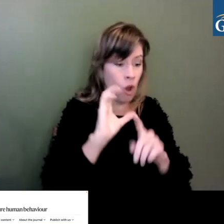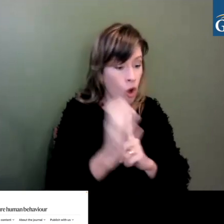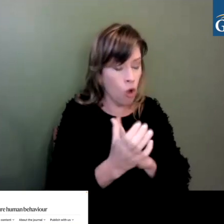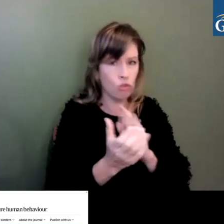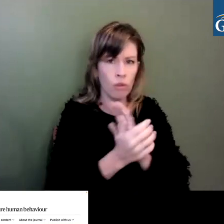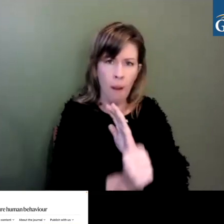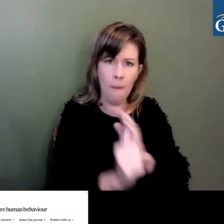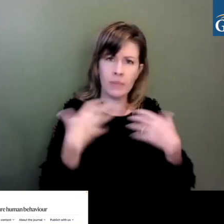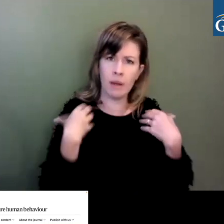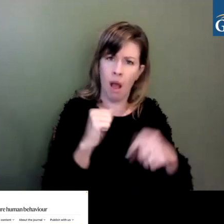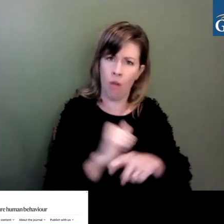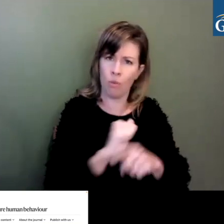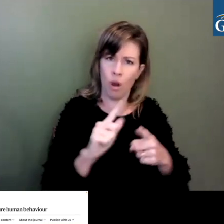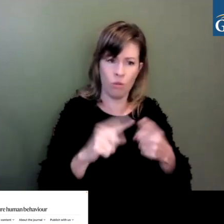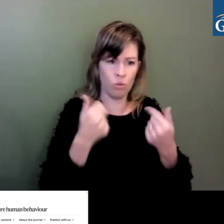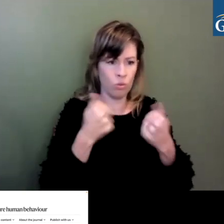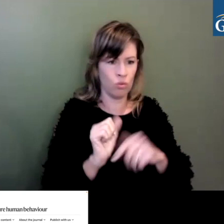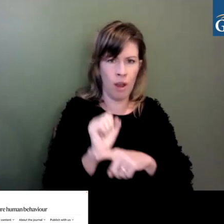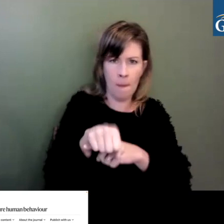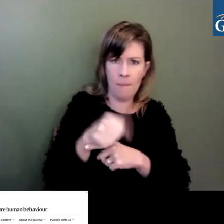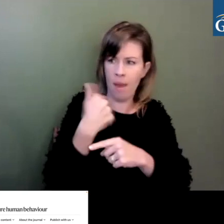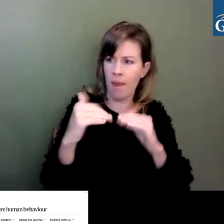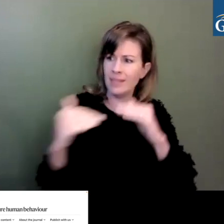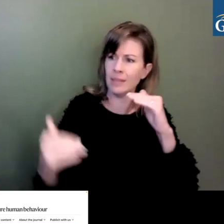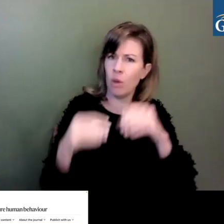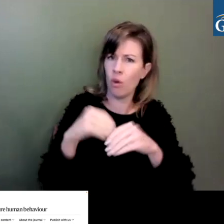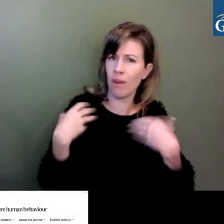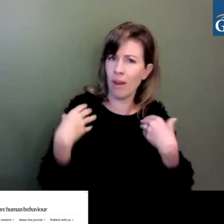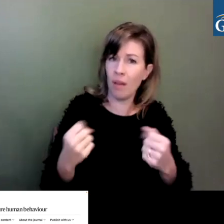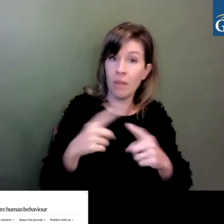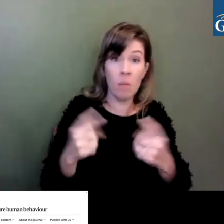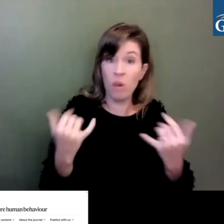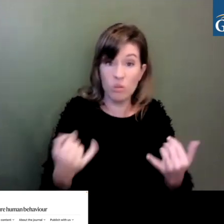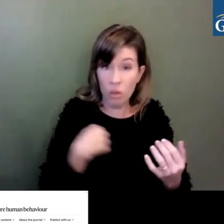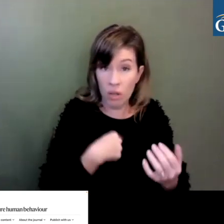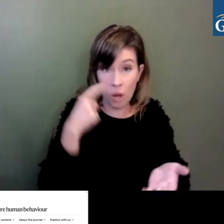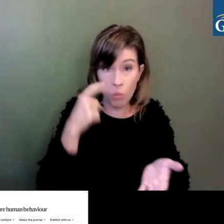help combat disparities in health, yet today we recognize